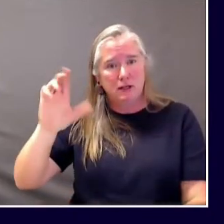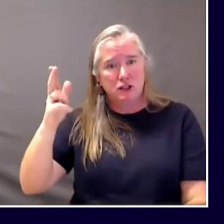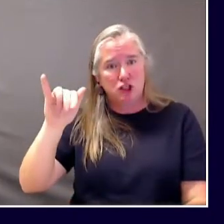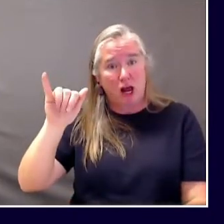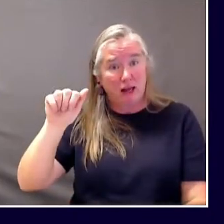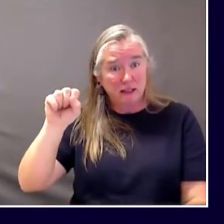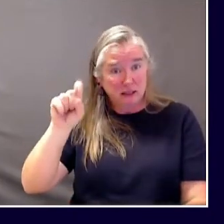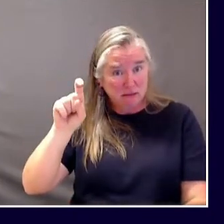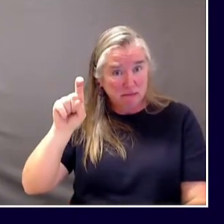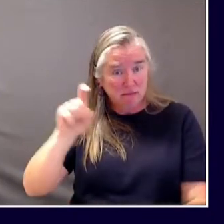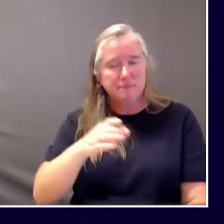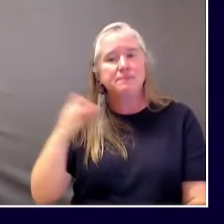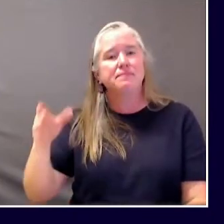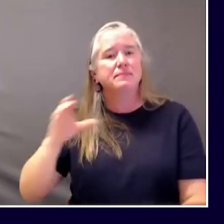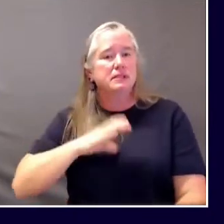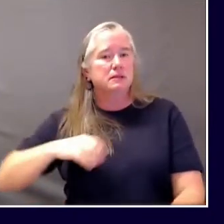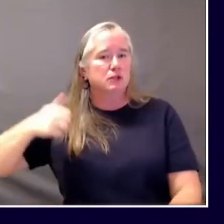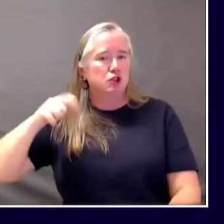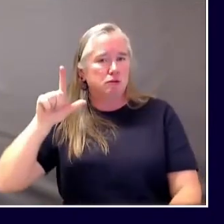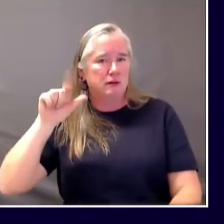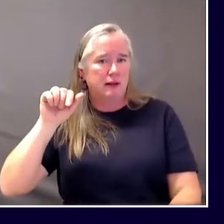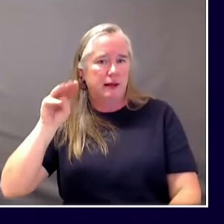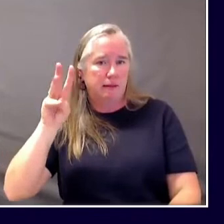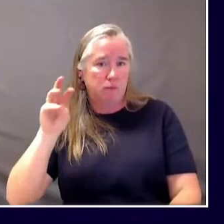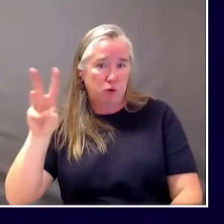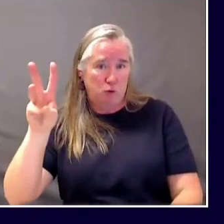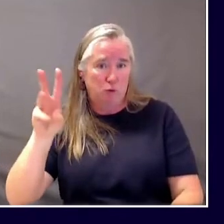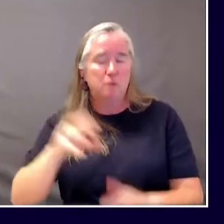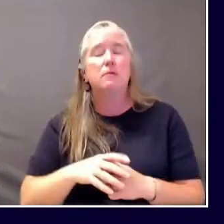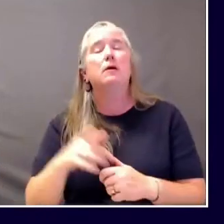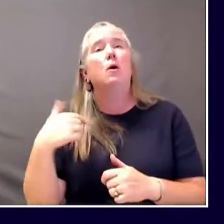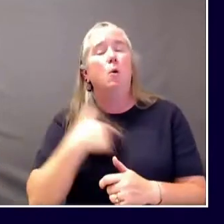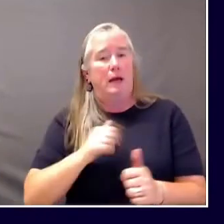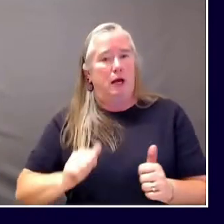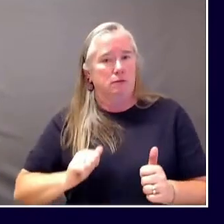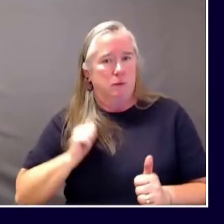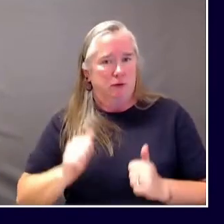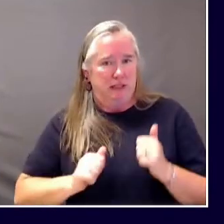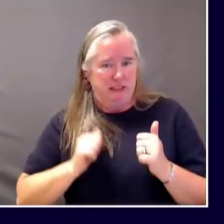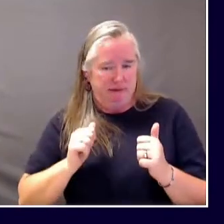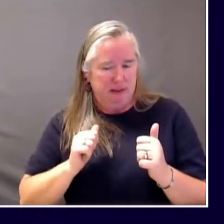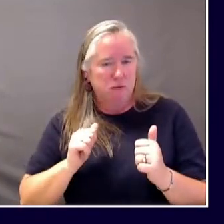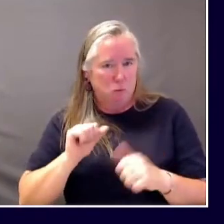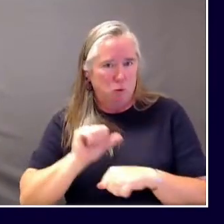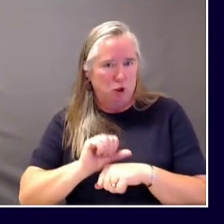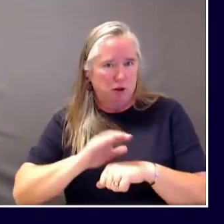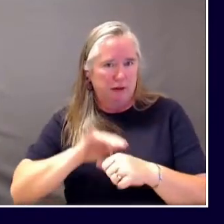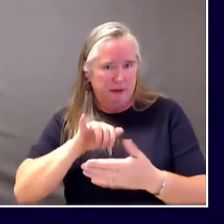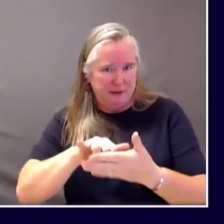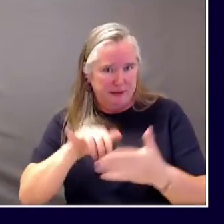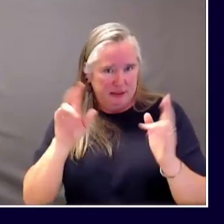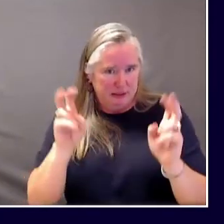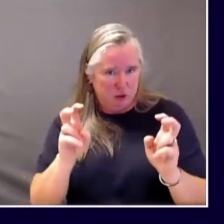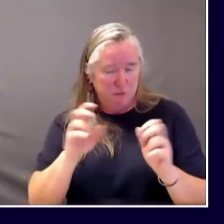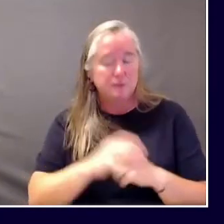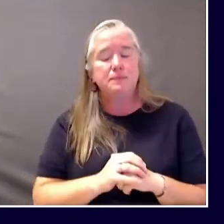we are working aggressively right now on two different